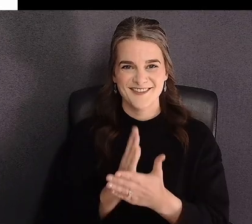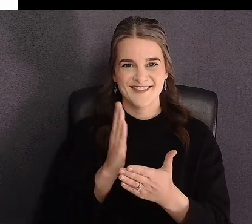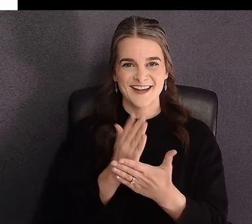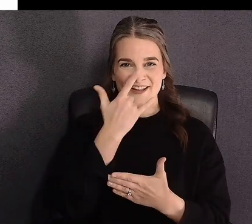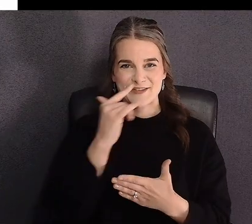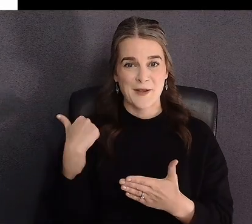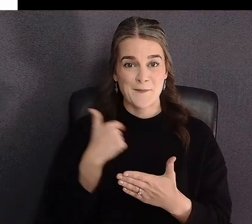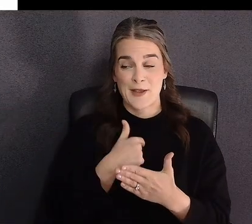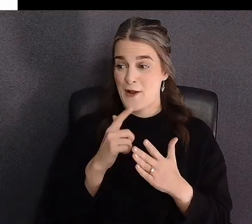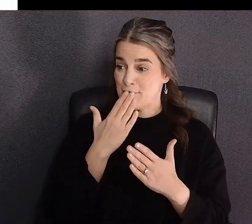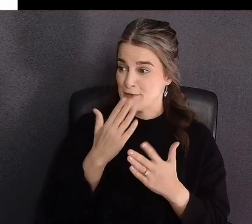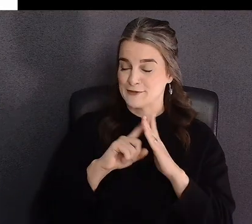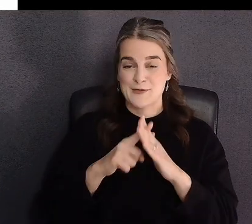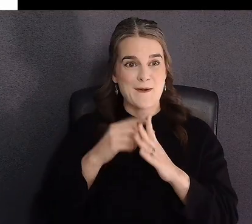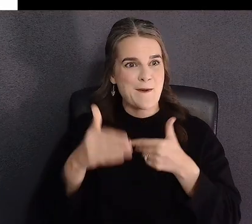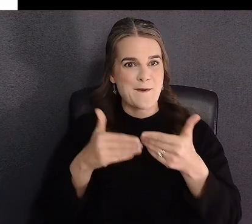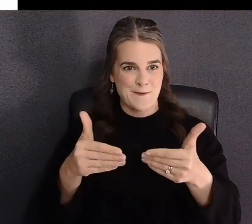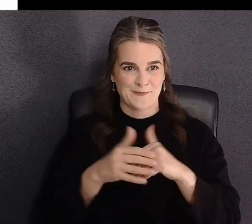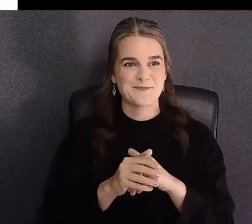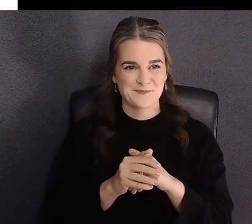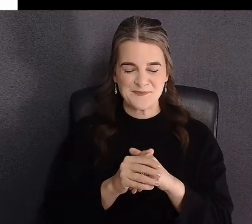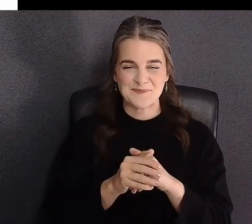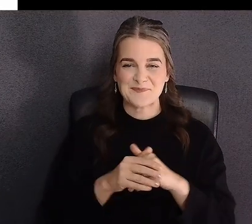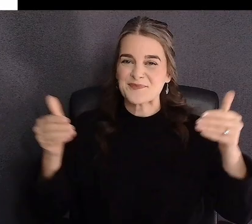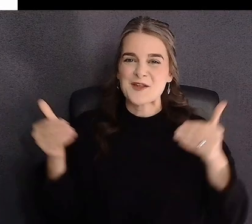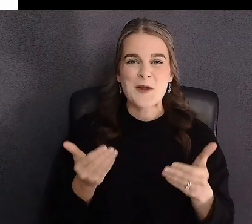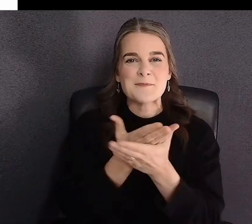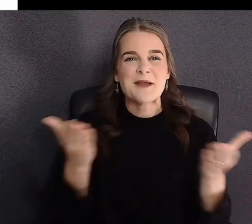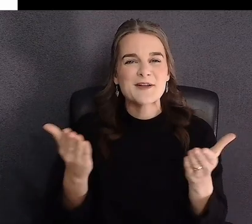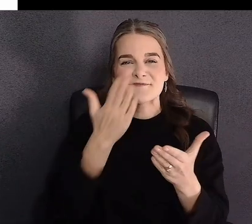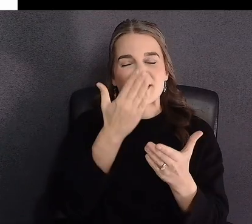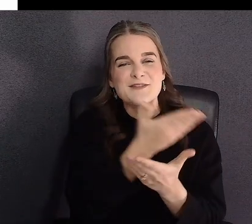All right, it looks like we are good to go. So welcome, everyone, and thank you